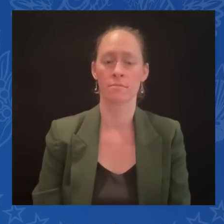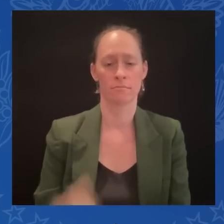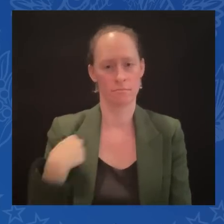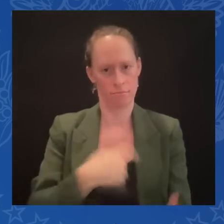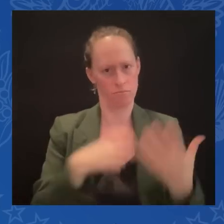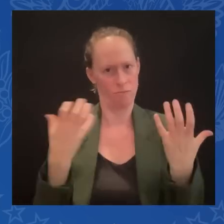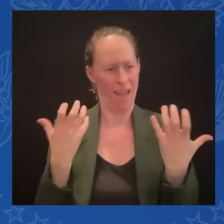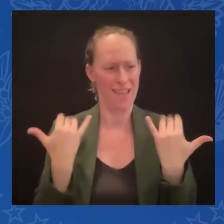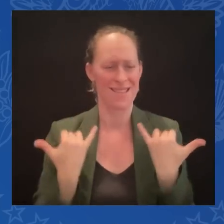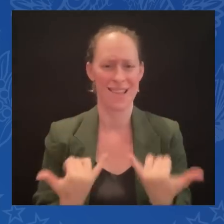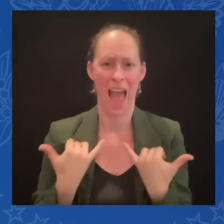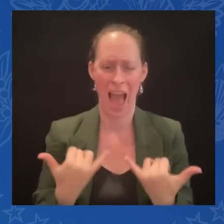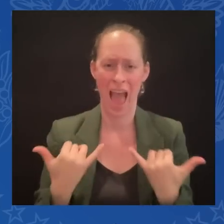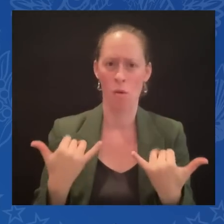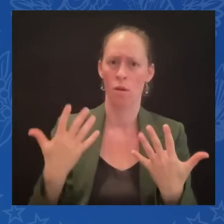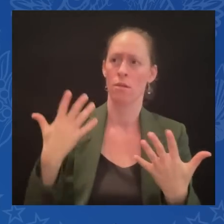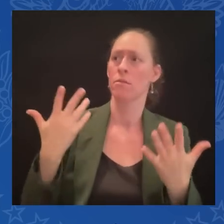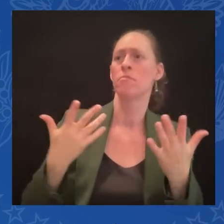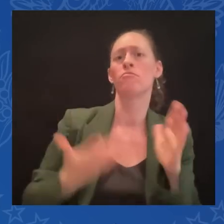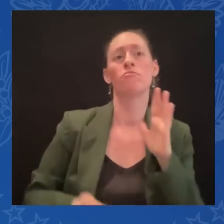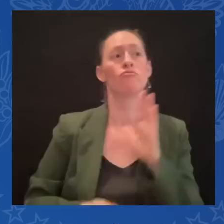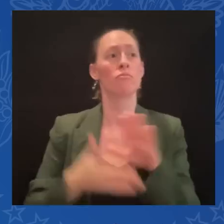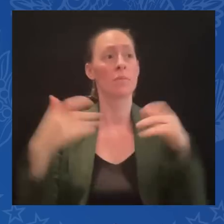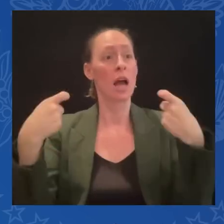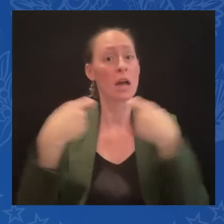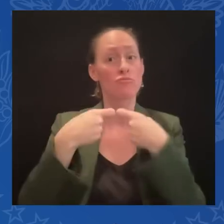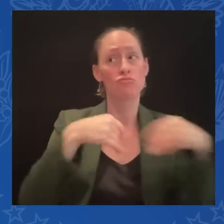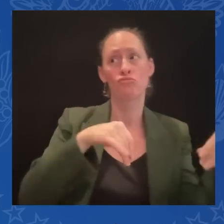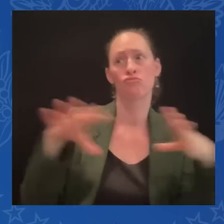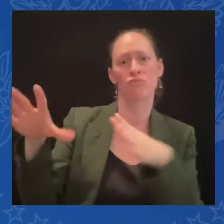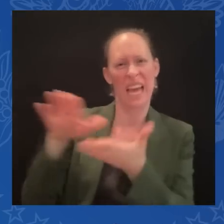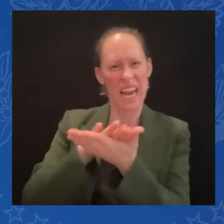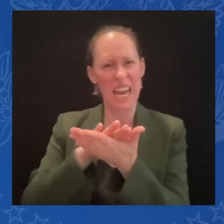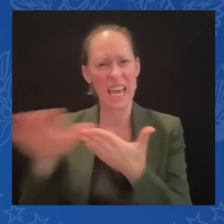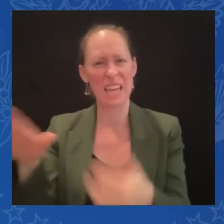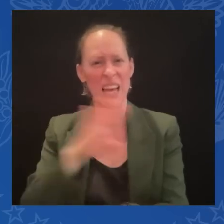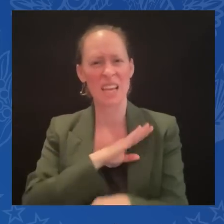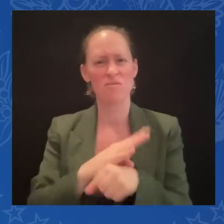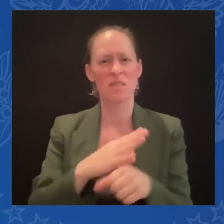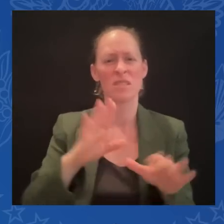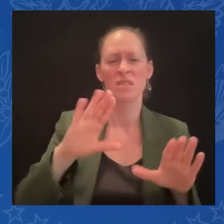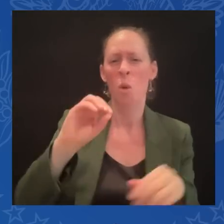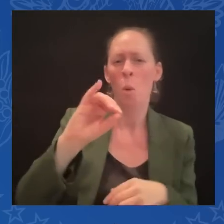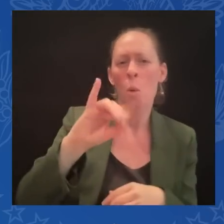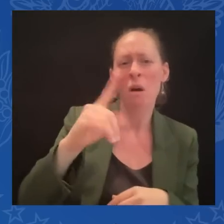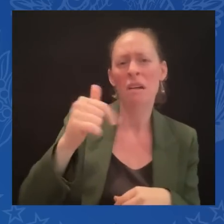and saving billions of tons going into the air of pollution. We see the same story in semiconductors,